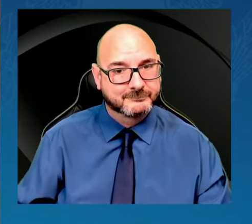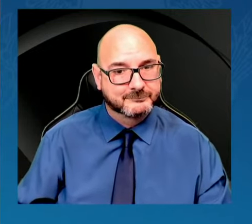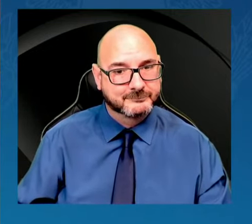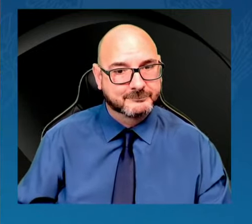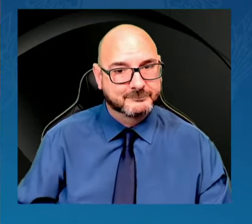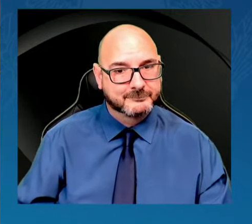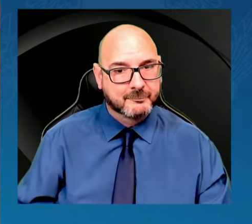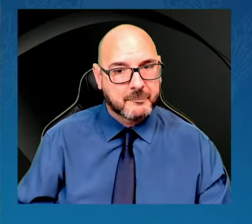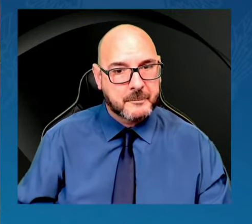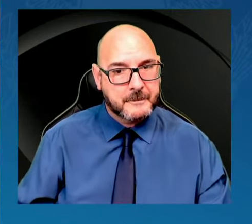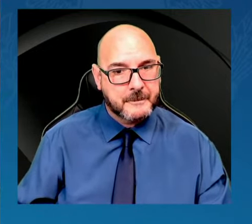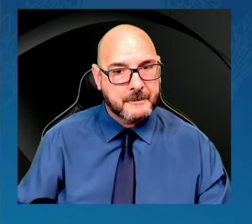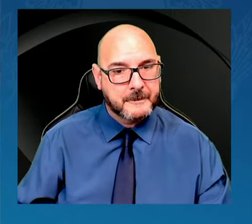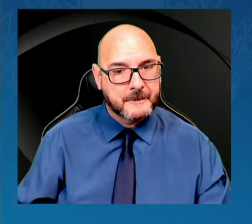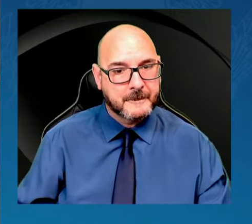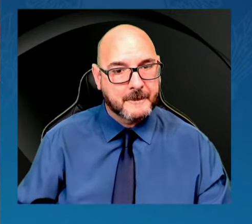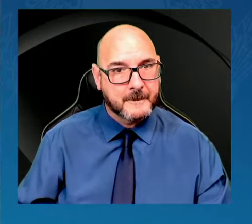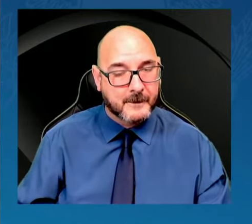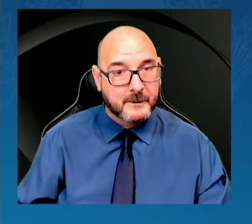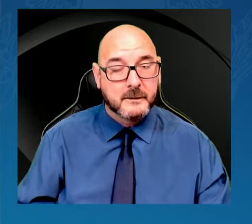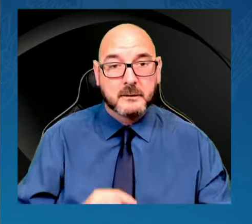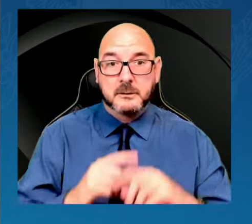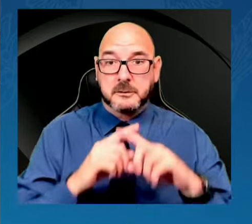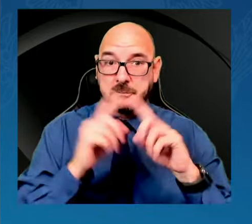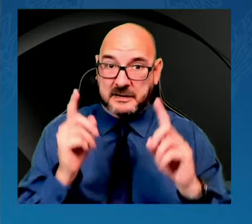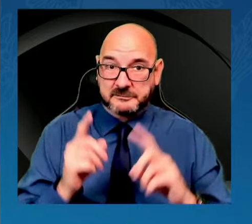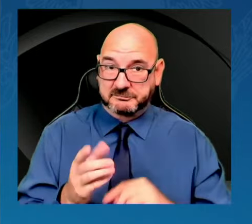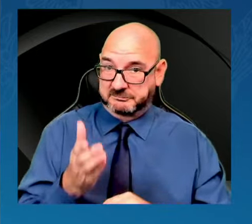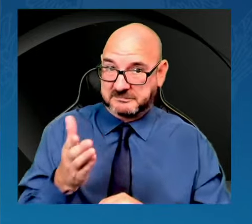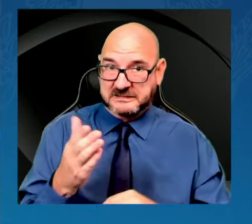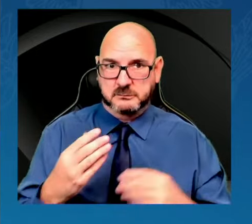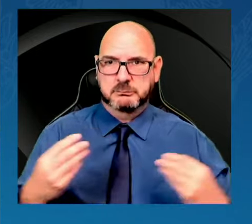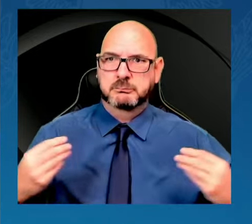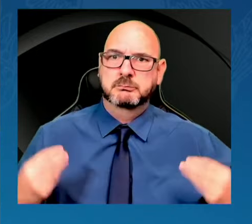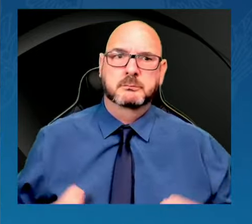But she is an inspiration far beyond the barriers she has overcome.